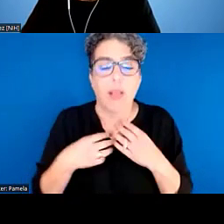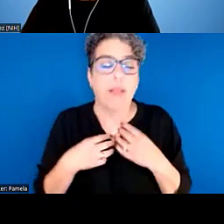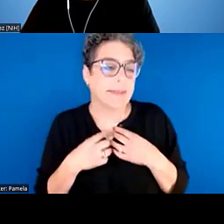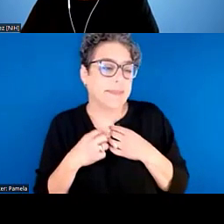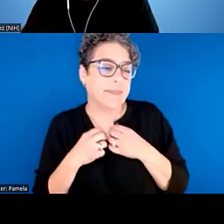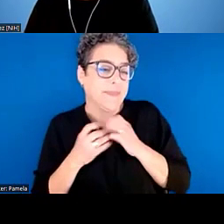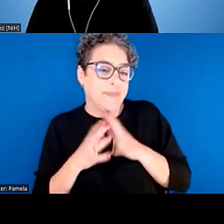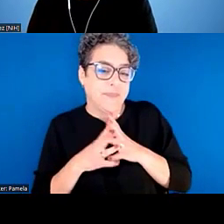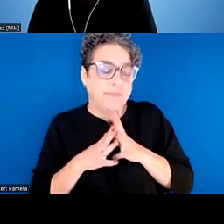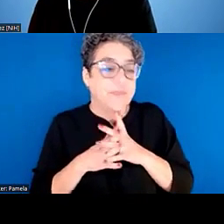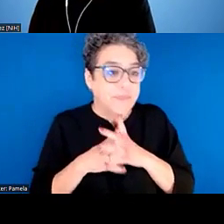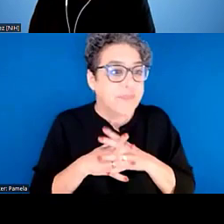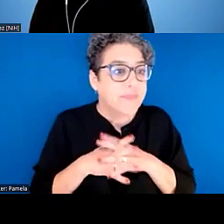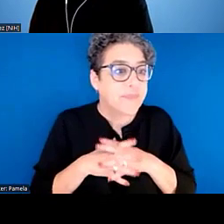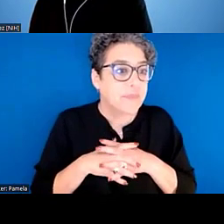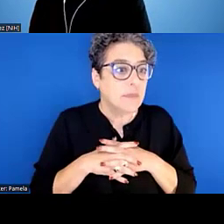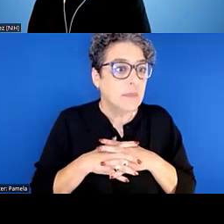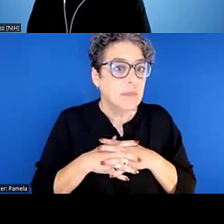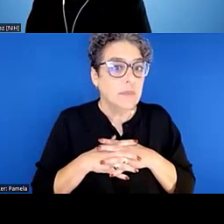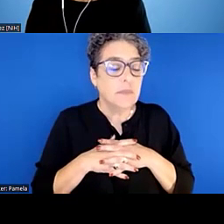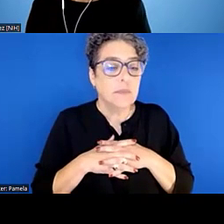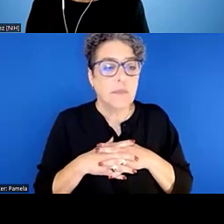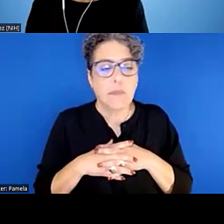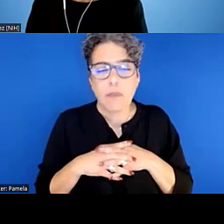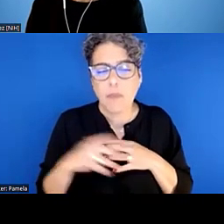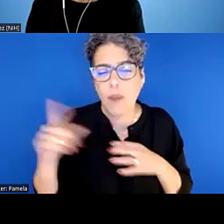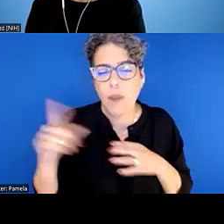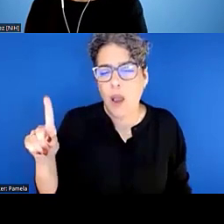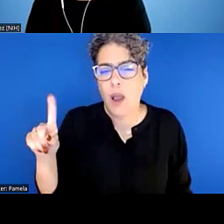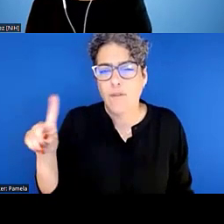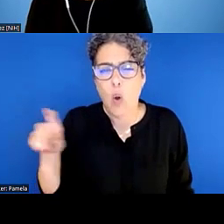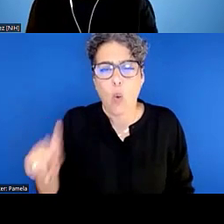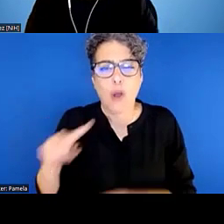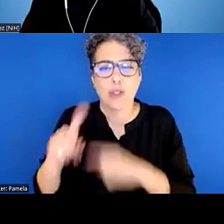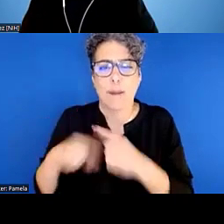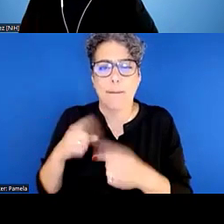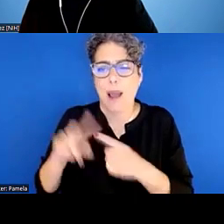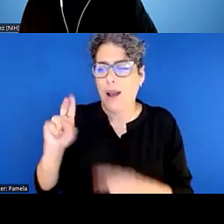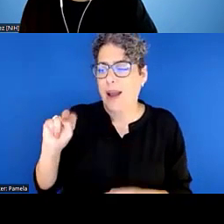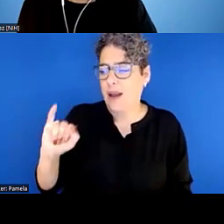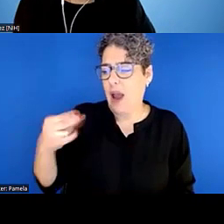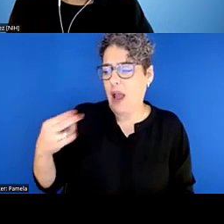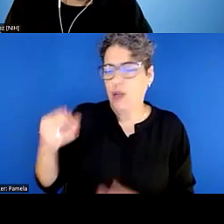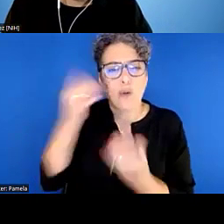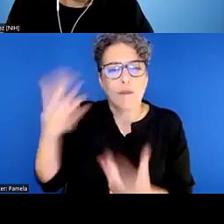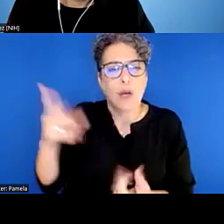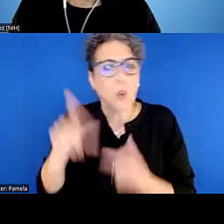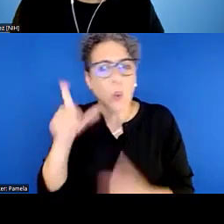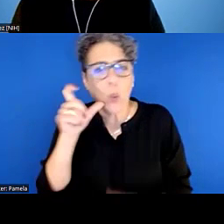Elyse Sullivan: And, Patricia, a couple of questions about notifying NIH. Who exactly at NIH would you notify in this scenario?